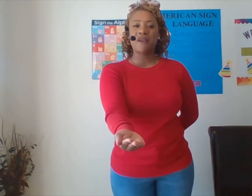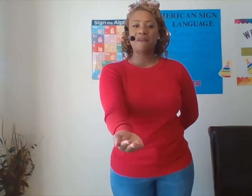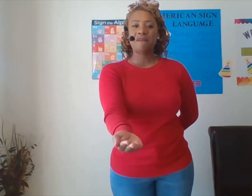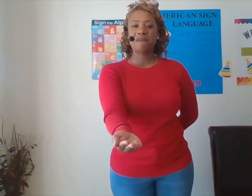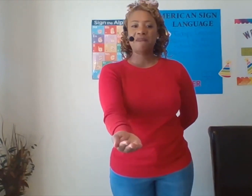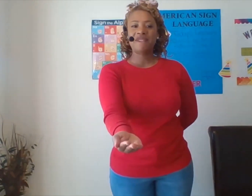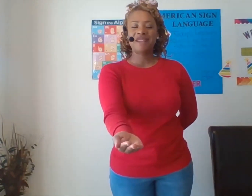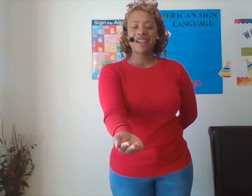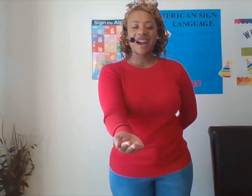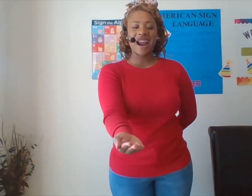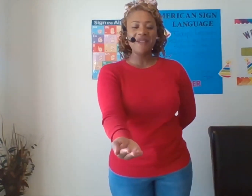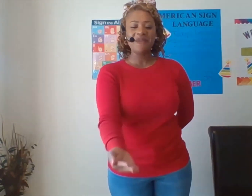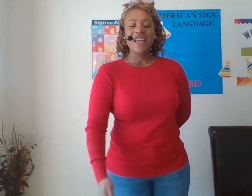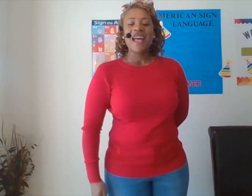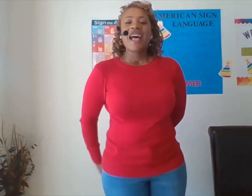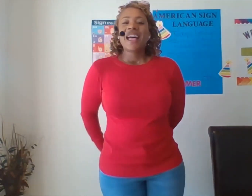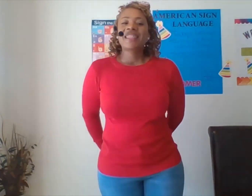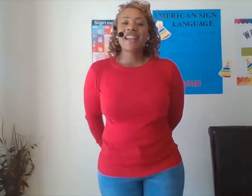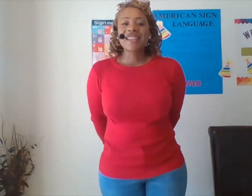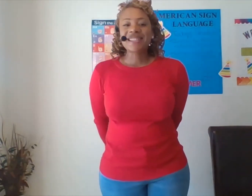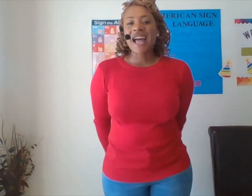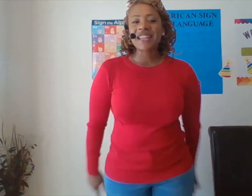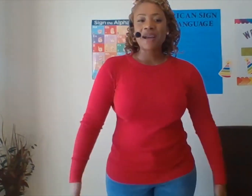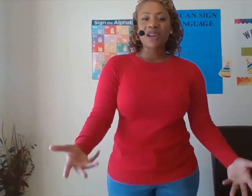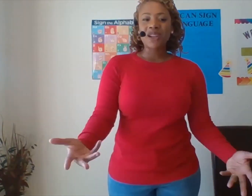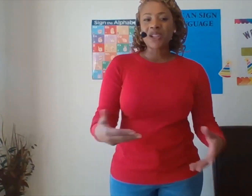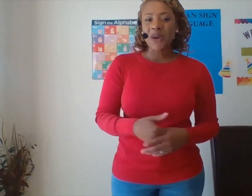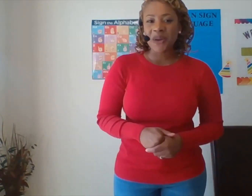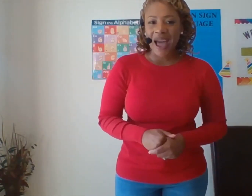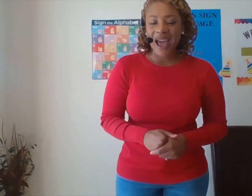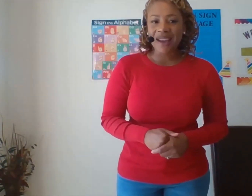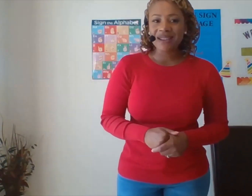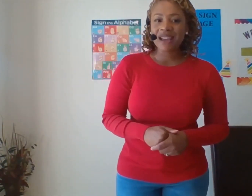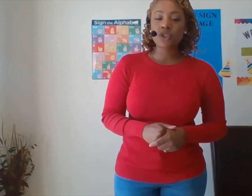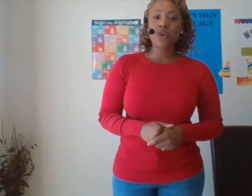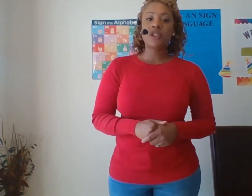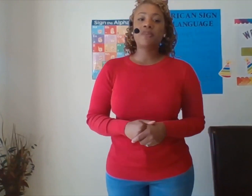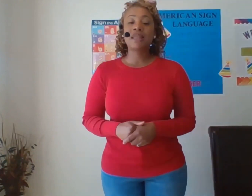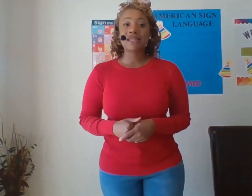you alright the next time that I'm going to show you guys it's going to be the